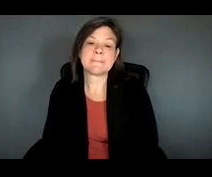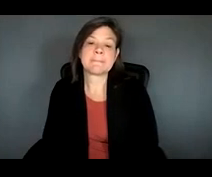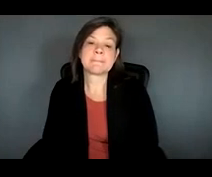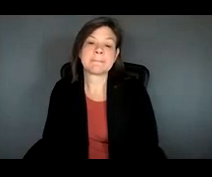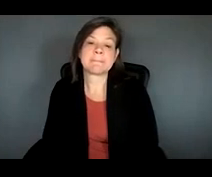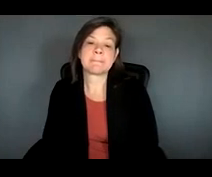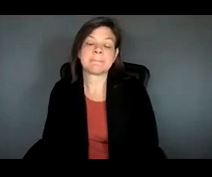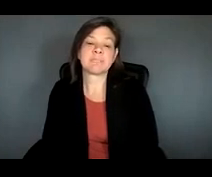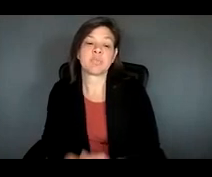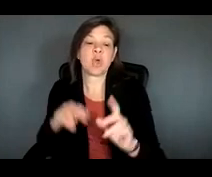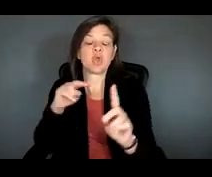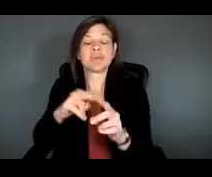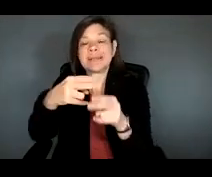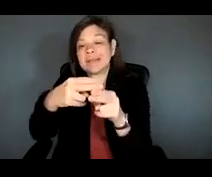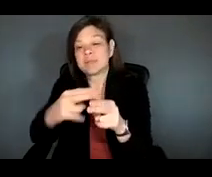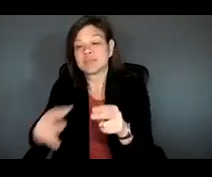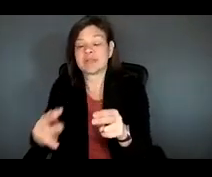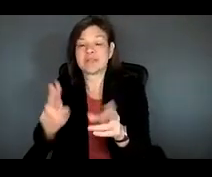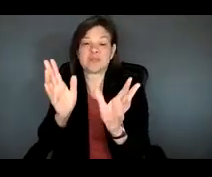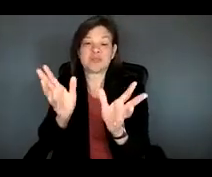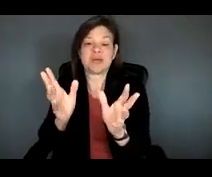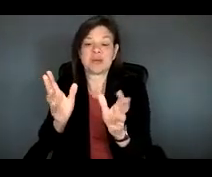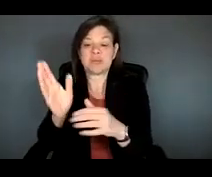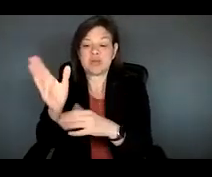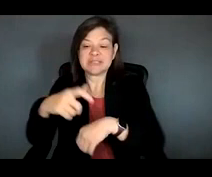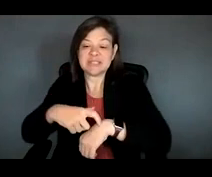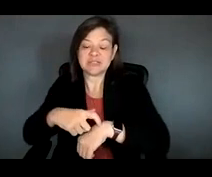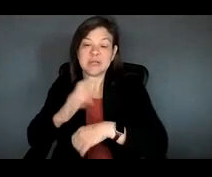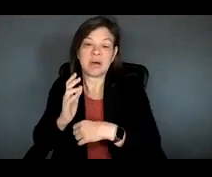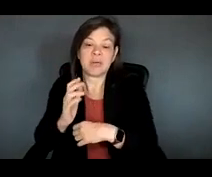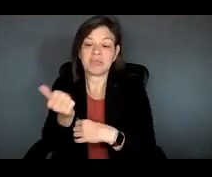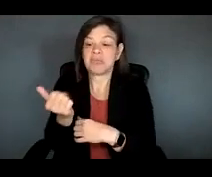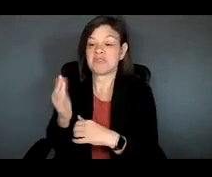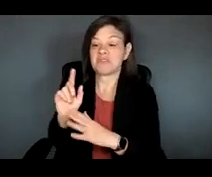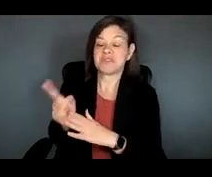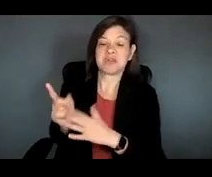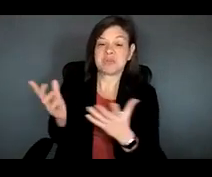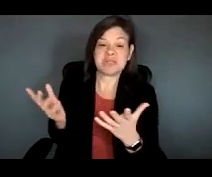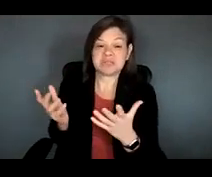presentation time. Maybe fifteen minutes or so with at least one moderator who is well